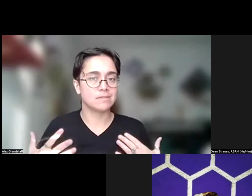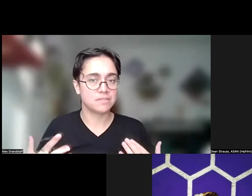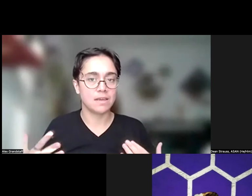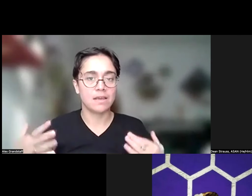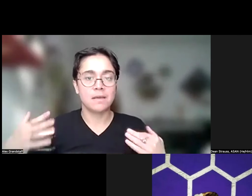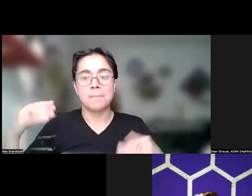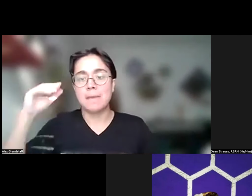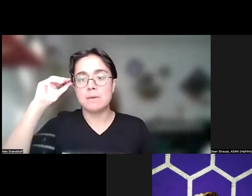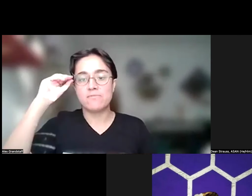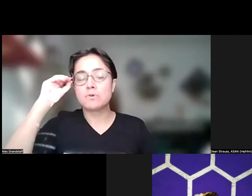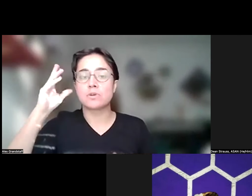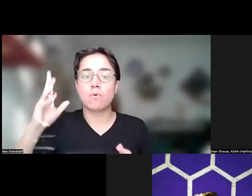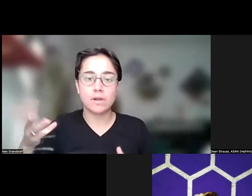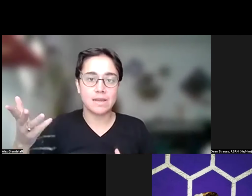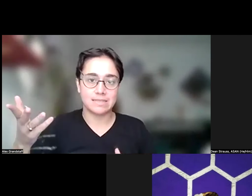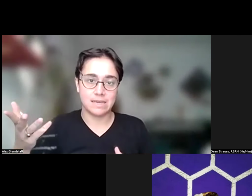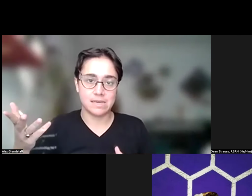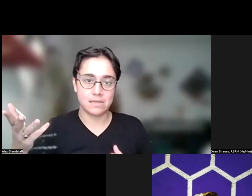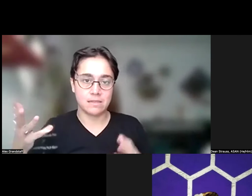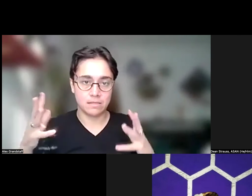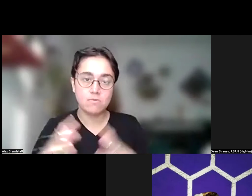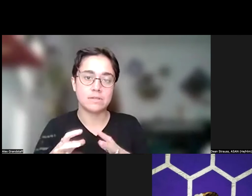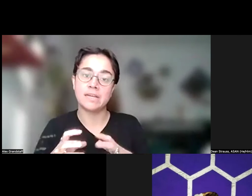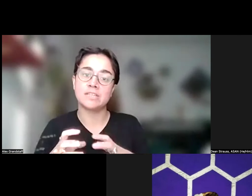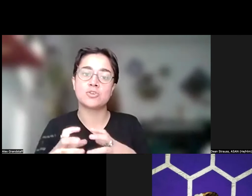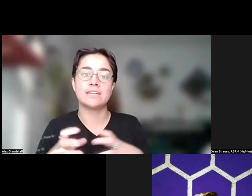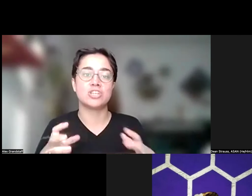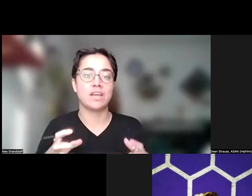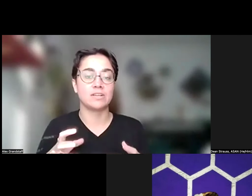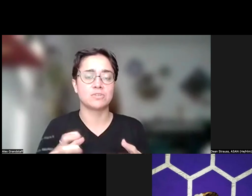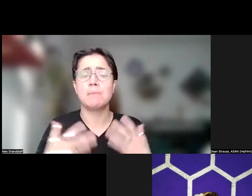Do you want to do that work state level, nationally, or locally and see